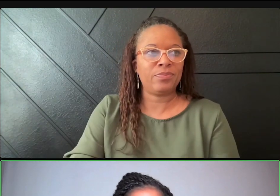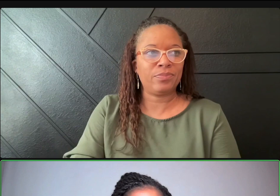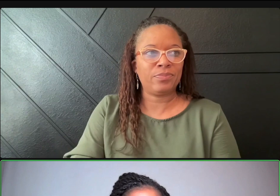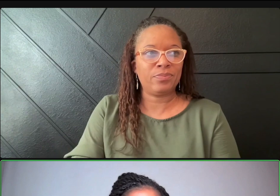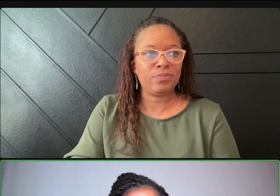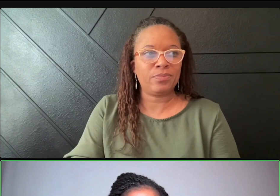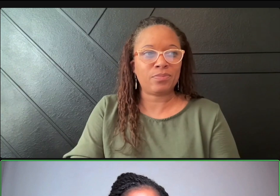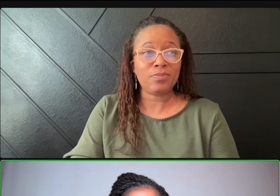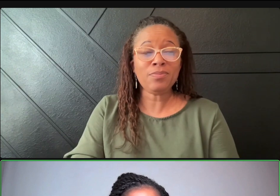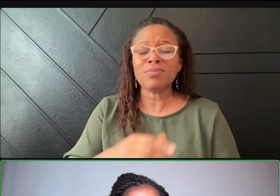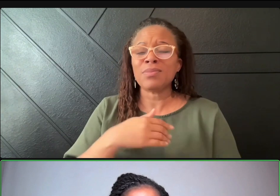of the organization.